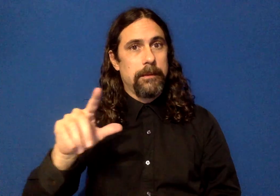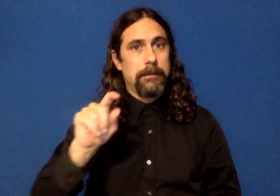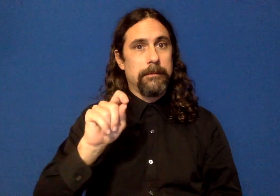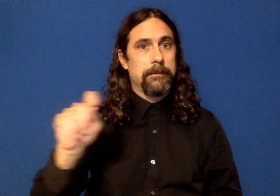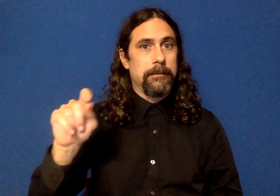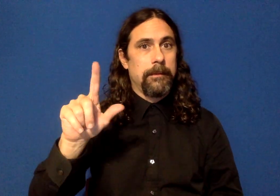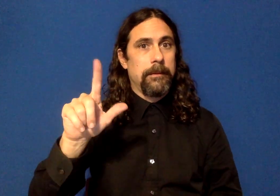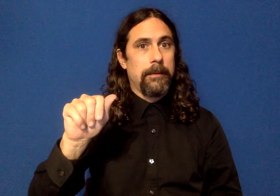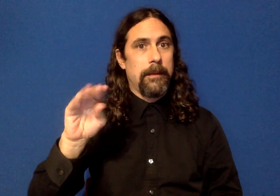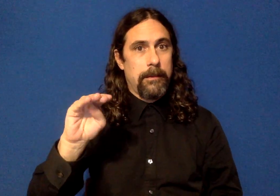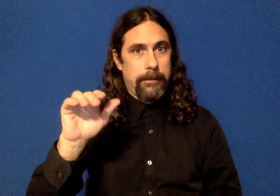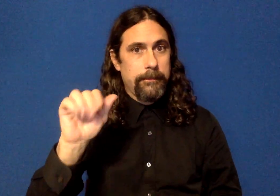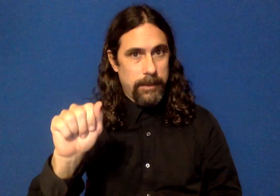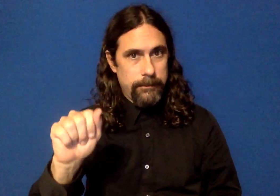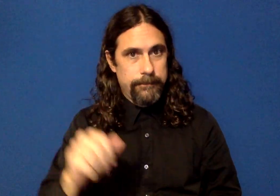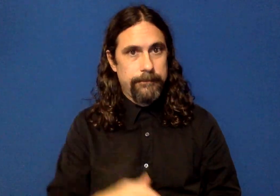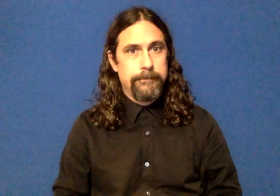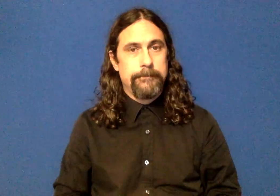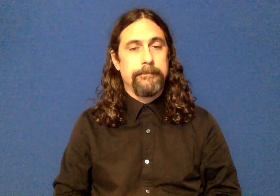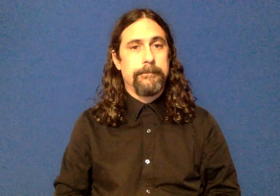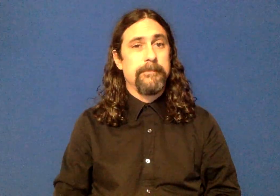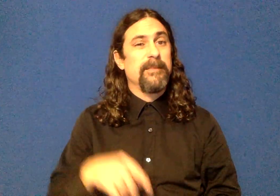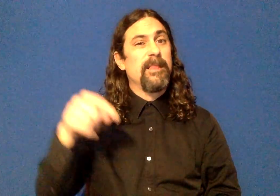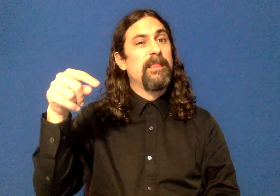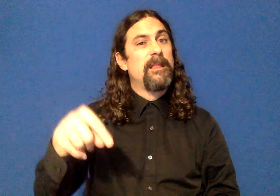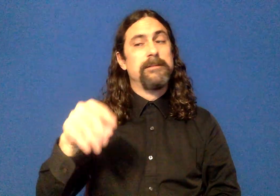Section 4. Mitchell-Lama